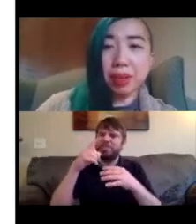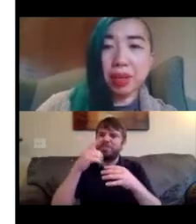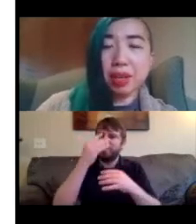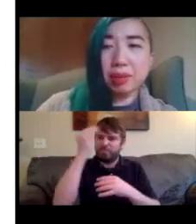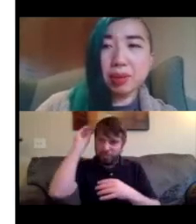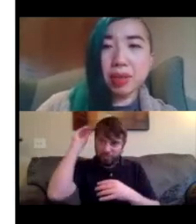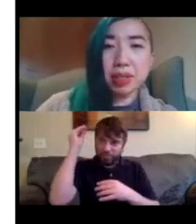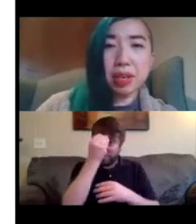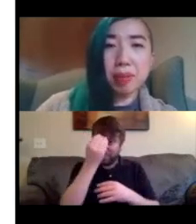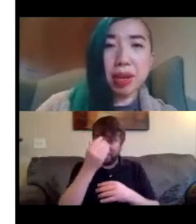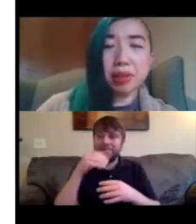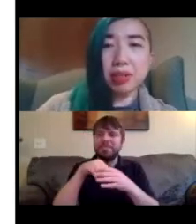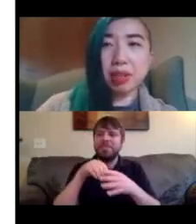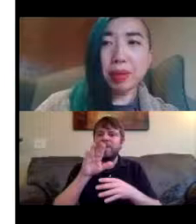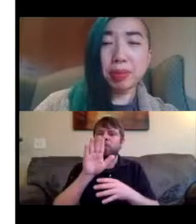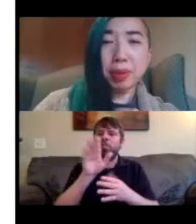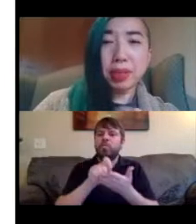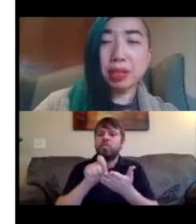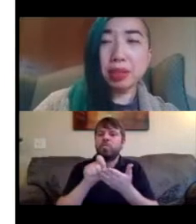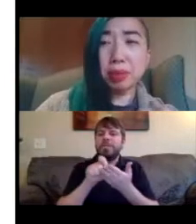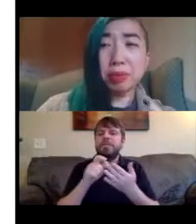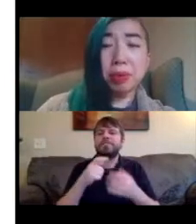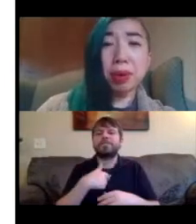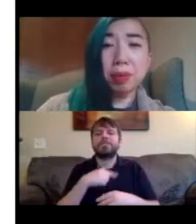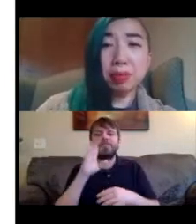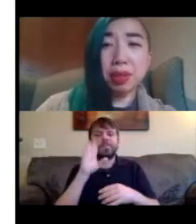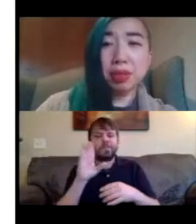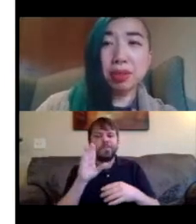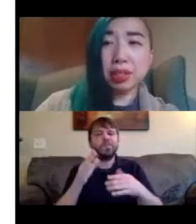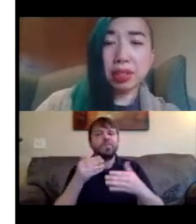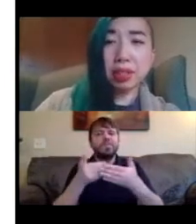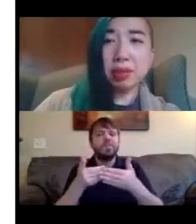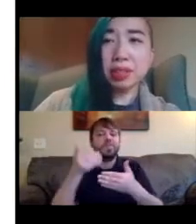And as we go on to talk about experimentations with form, especially erasure, I want us to